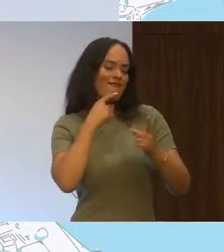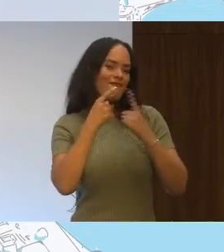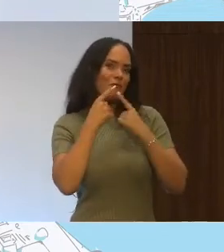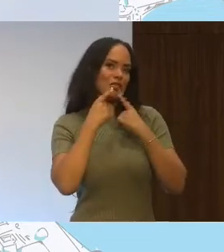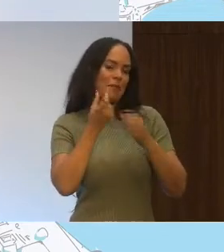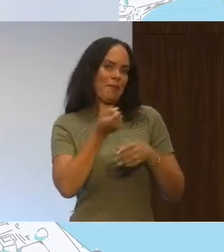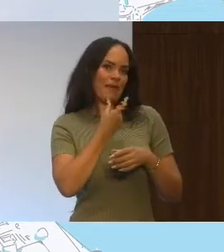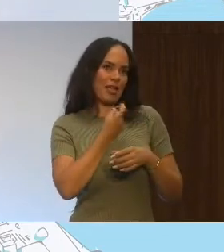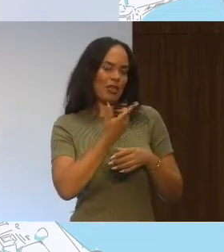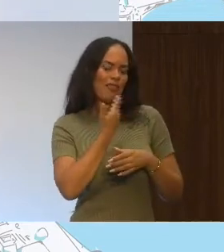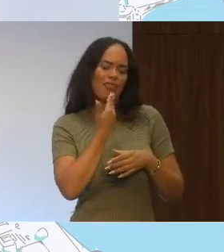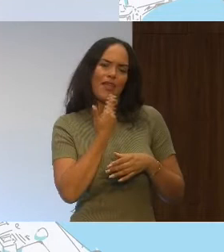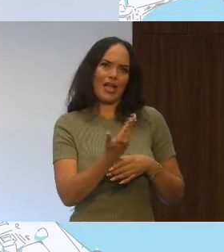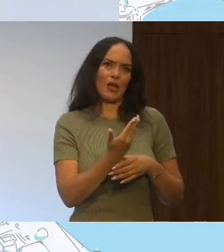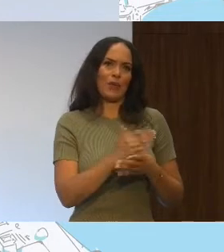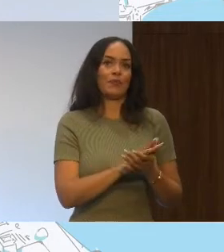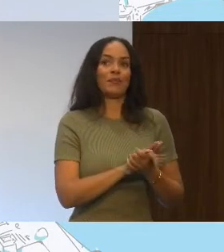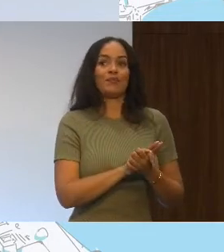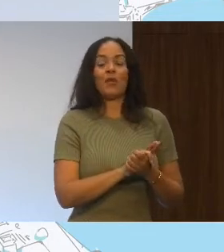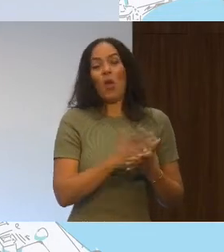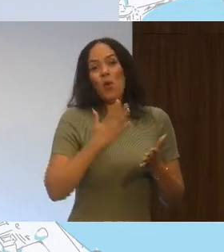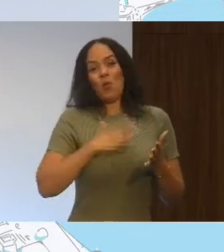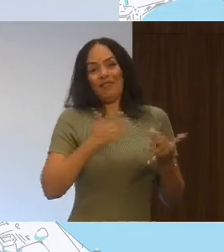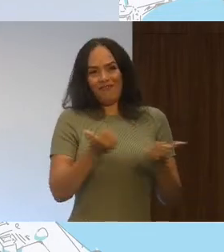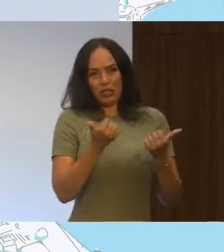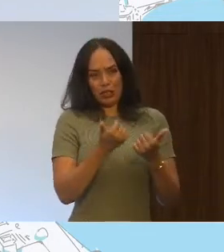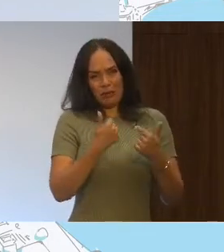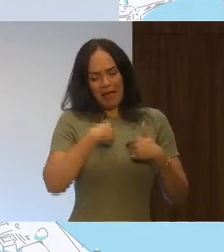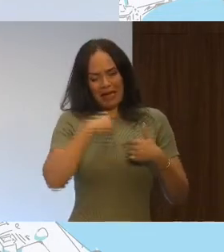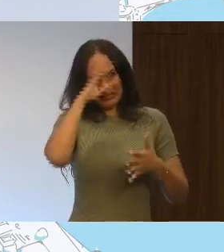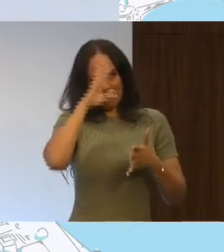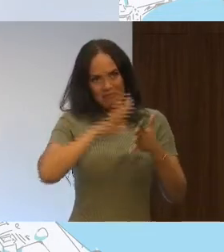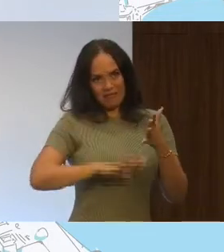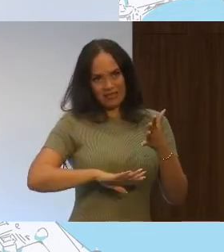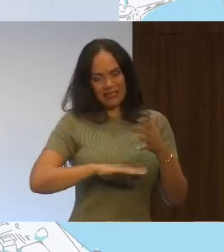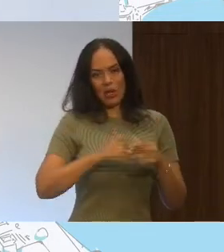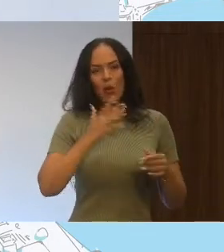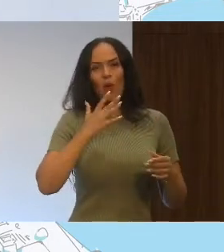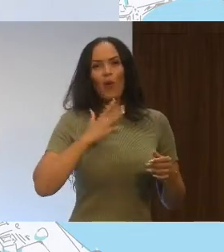with something that is a profound part of my migraine experience. My sincere is most deeply felt wish